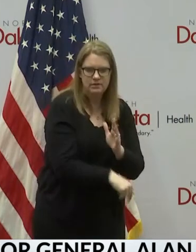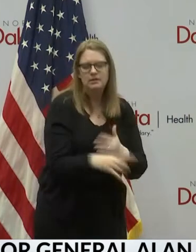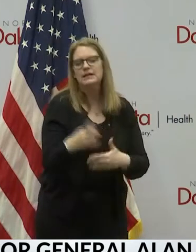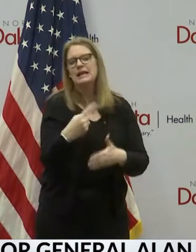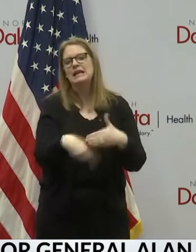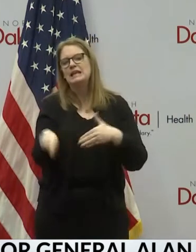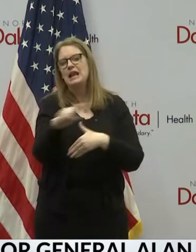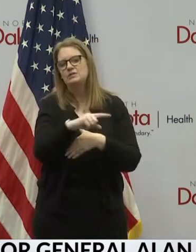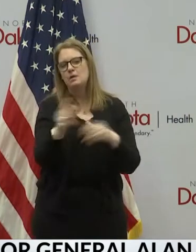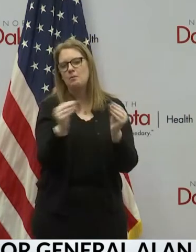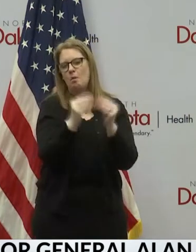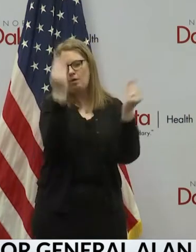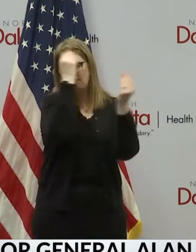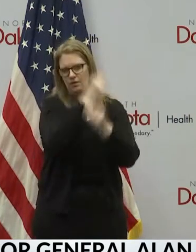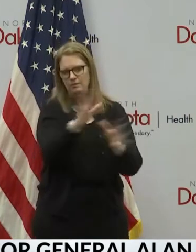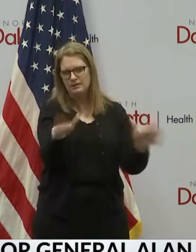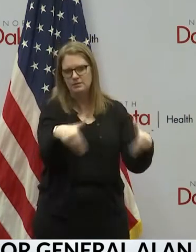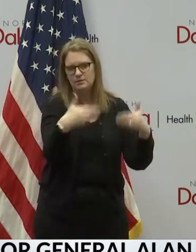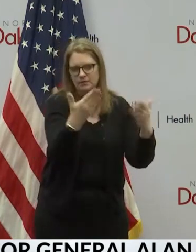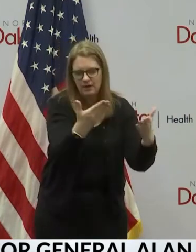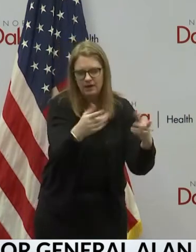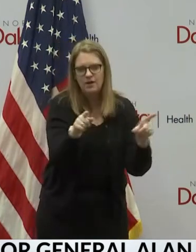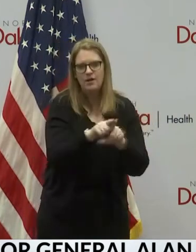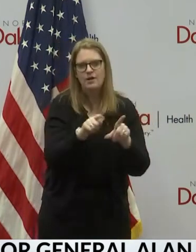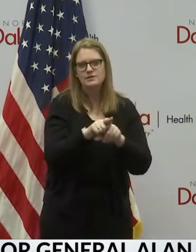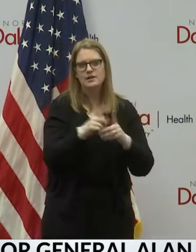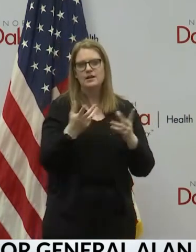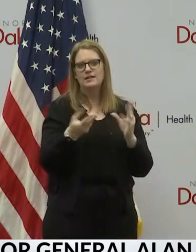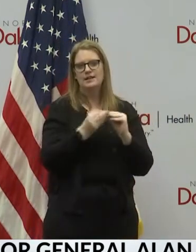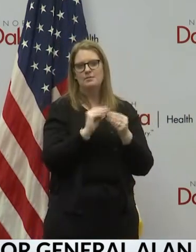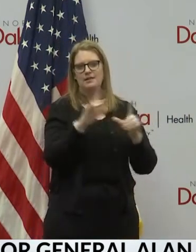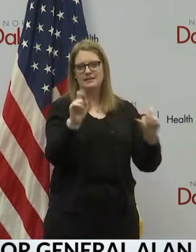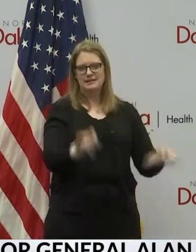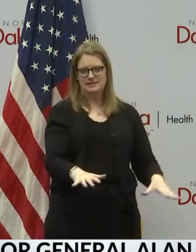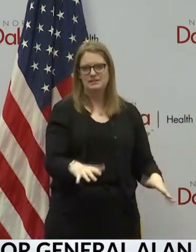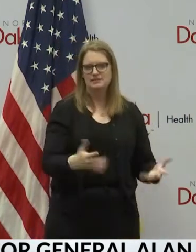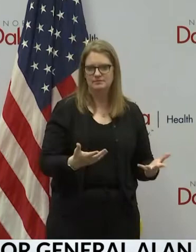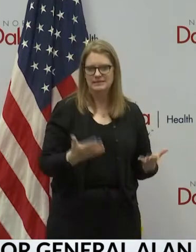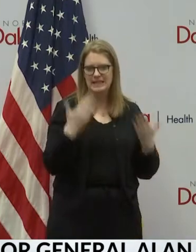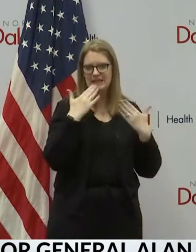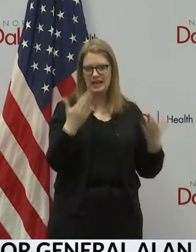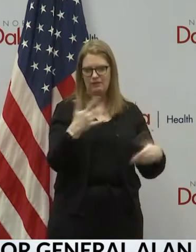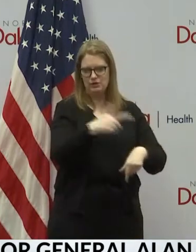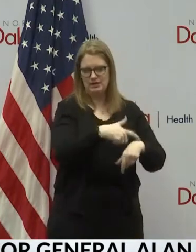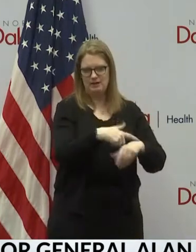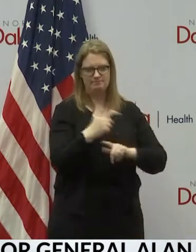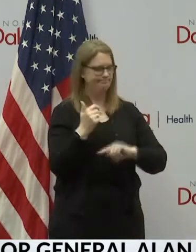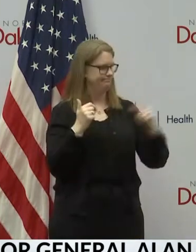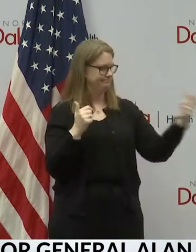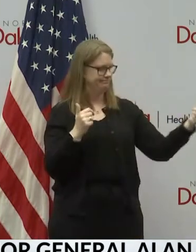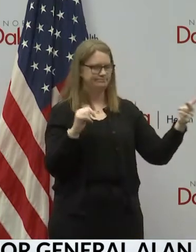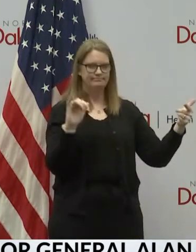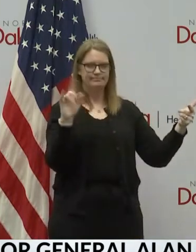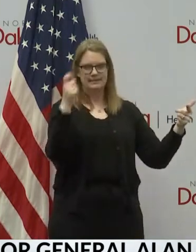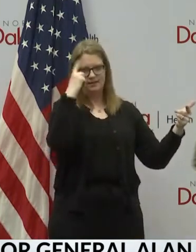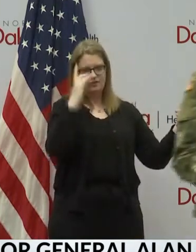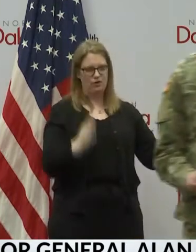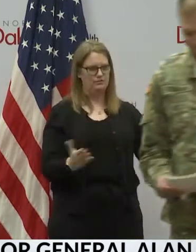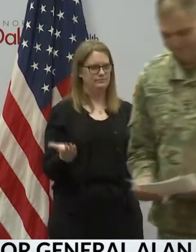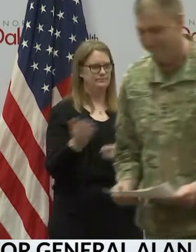EFFORTS. MORE INFORMATION WILL BE PROVIDED NEXT WEEK ALONG WITH AN UPDATE ON OUR TESTING. WITH THAT THANK YOU FOR YOUR